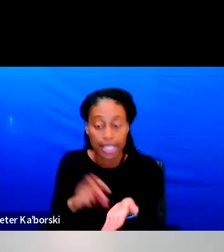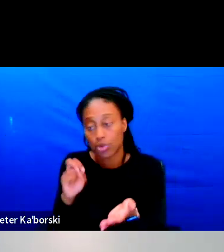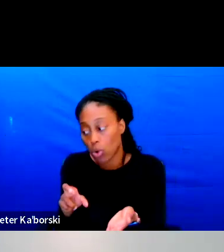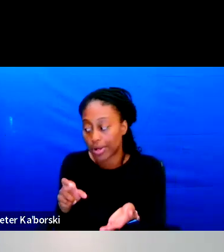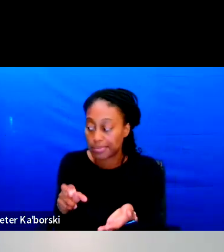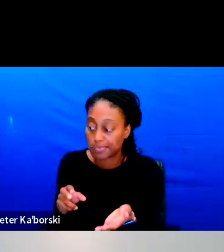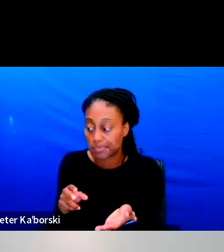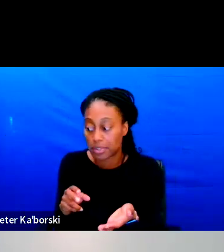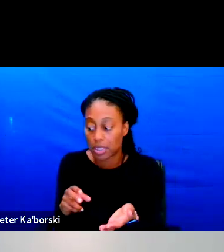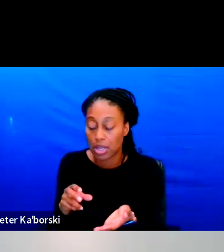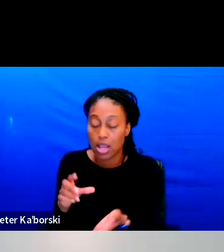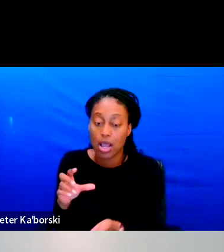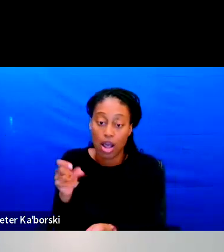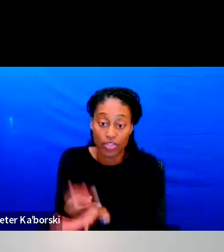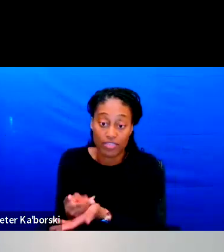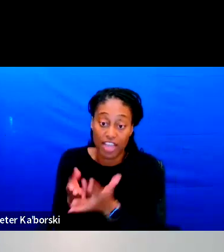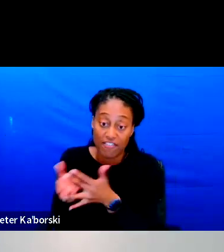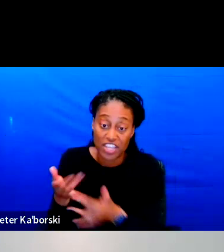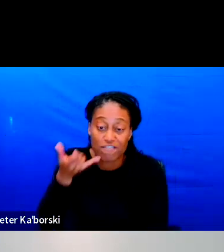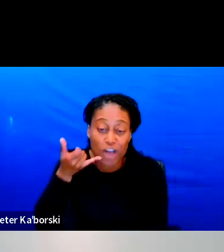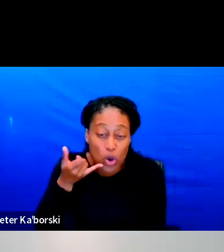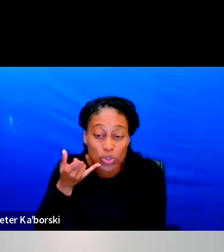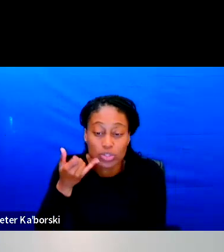Selina Butcher: authenticated via phone or something within the notes.